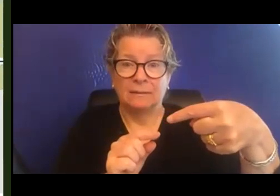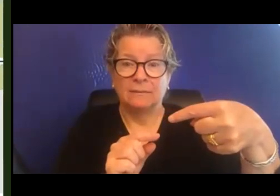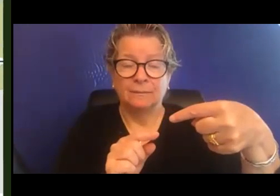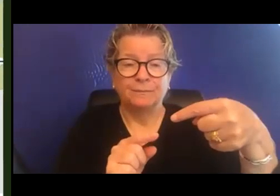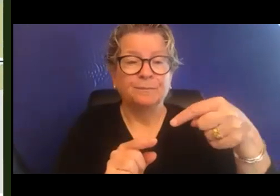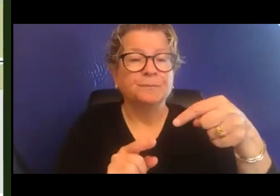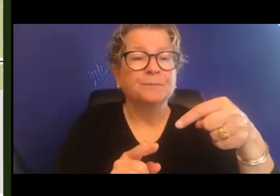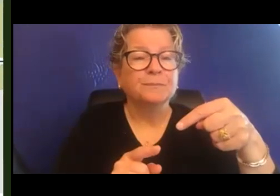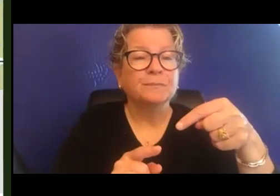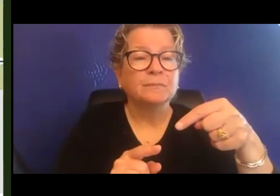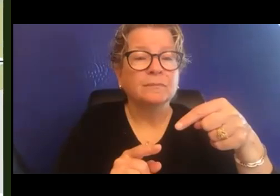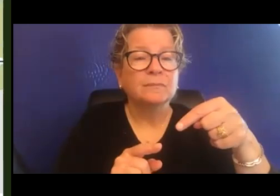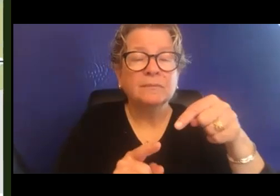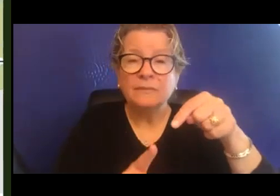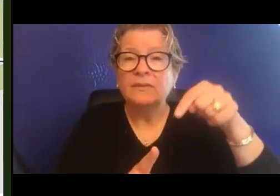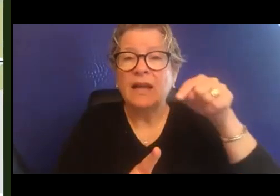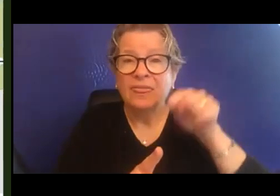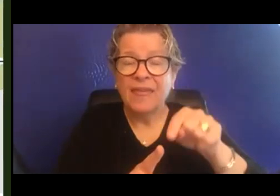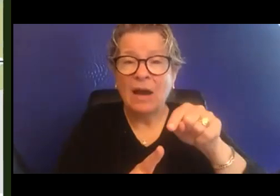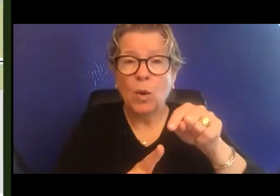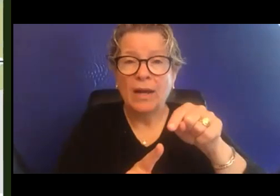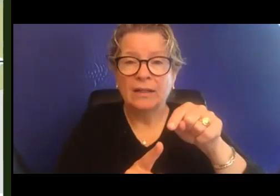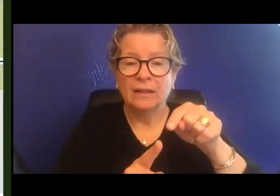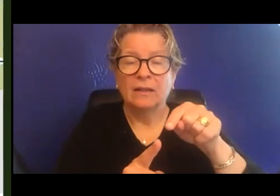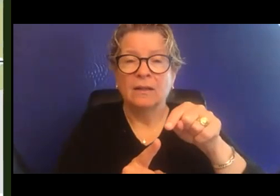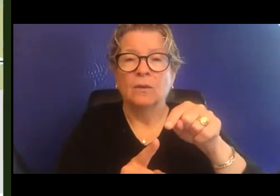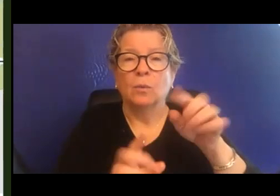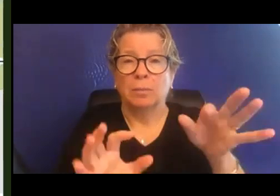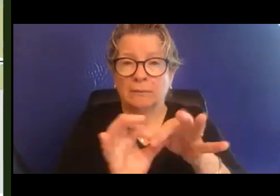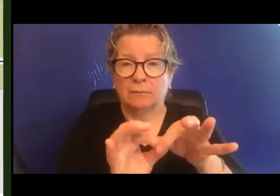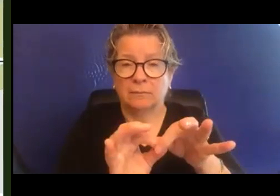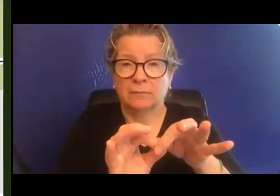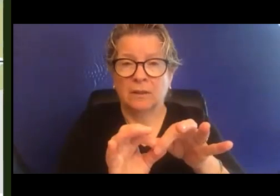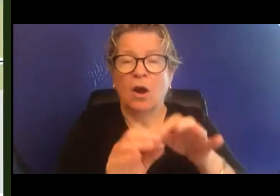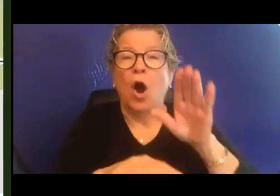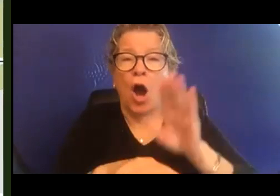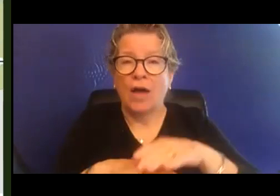existing pipeline. We will be -- that will be intersecting that on the Cochran